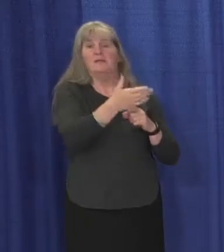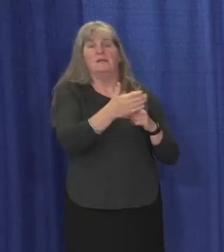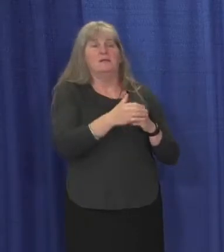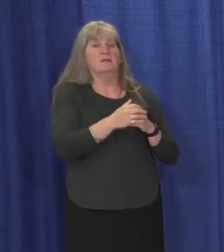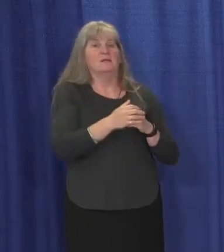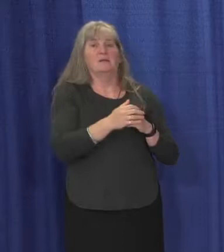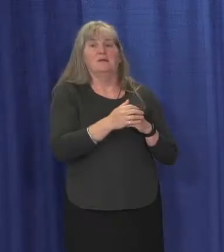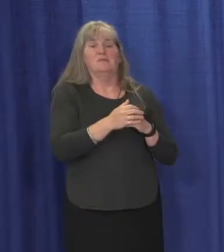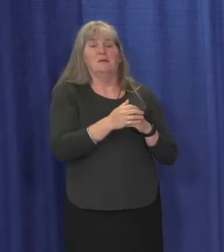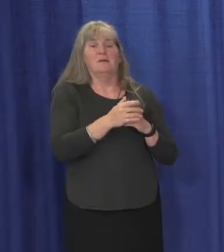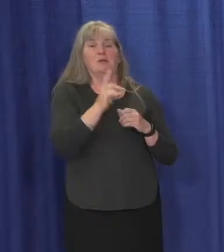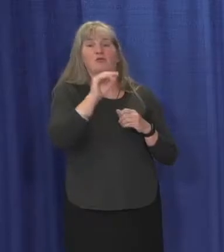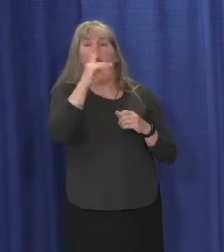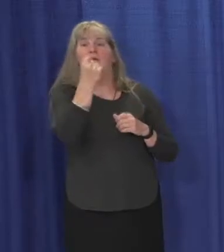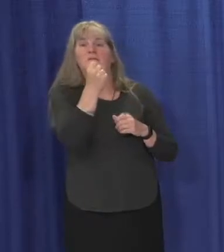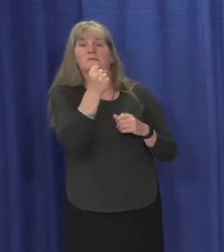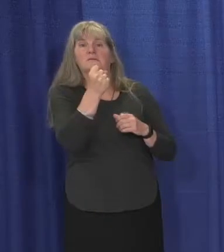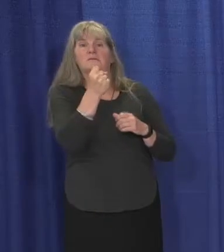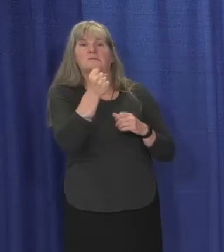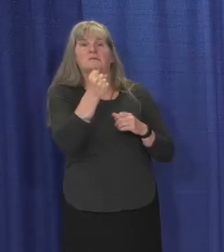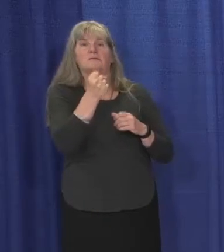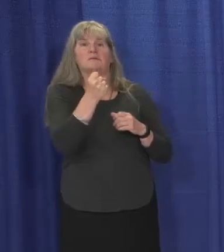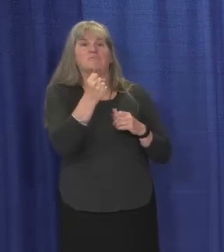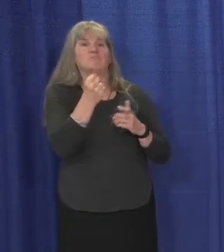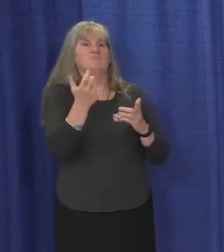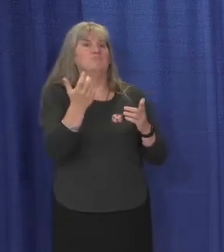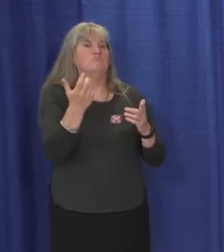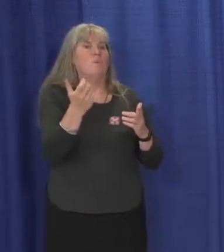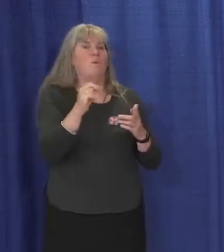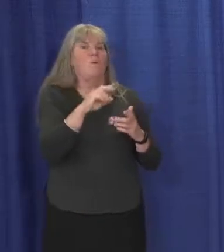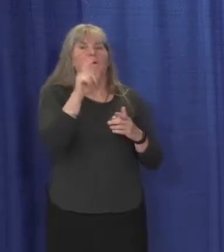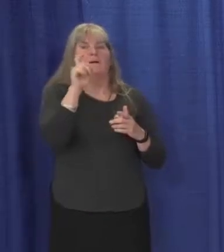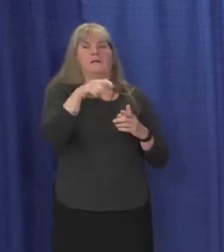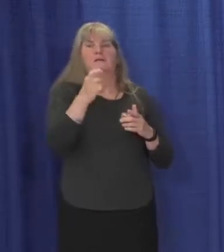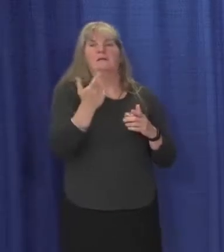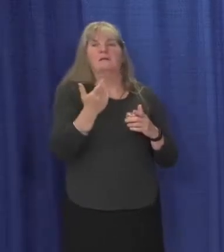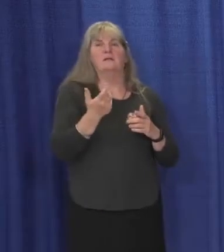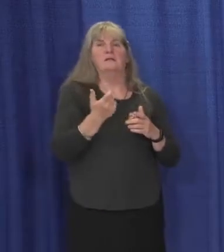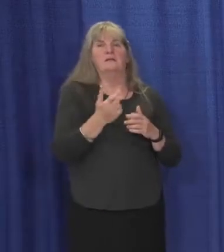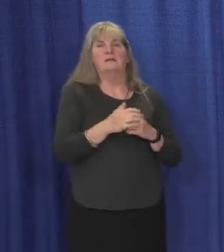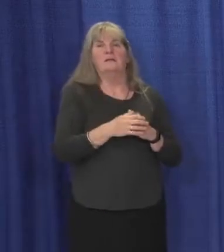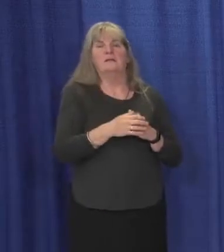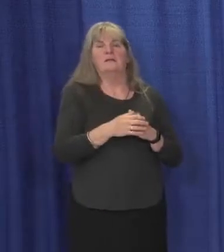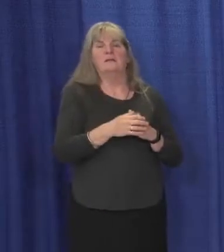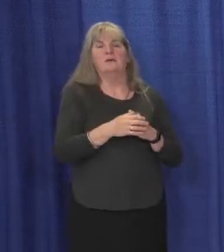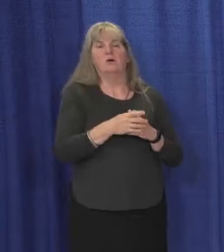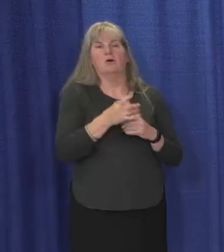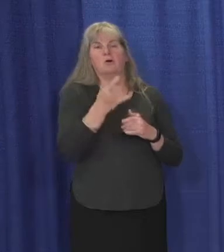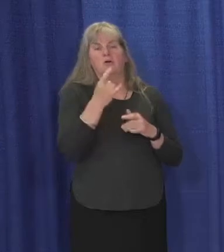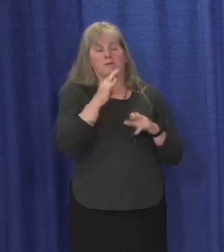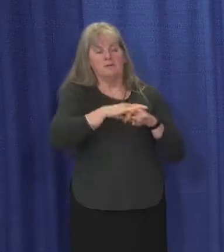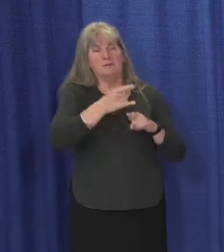as needing drugs or needing a